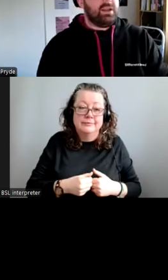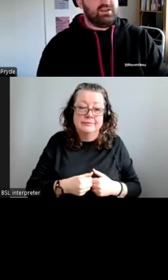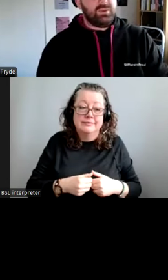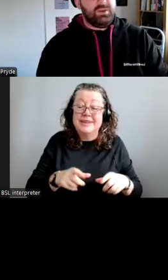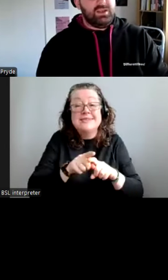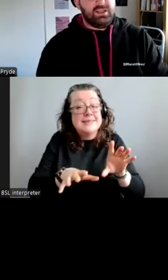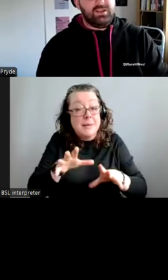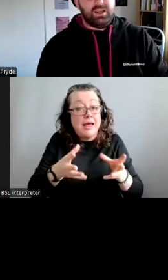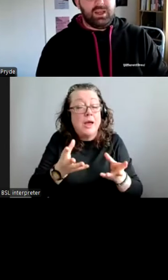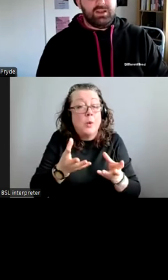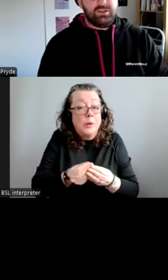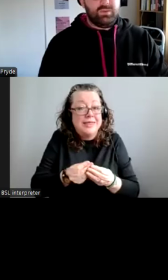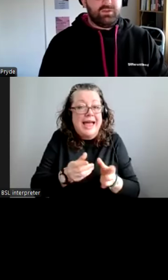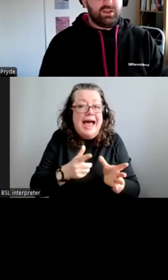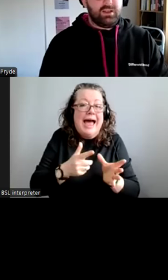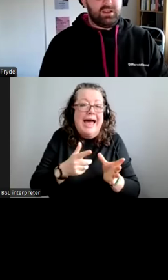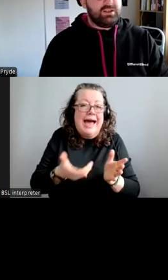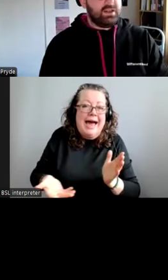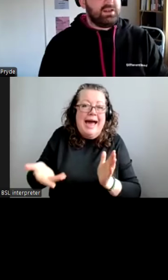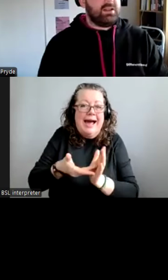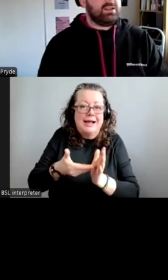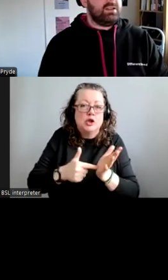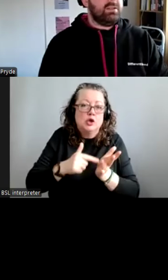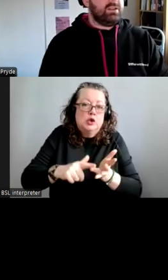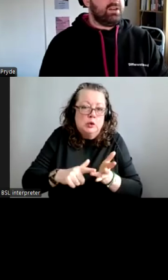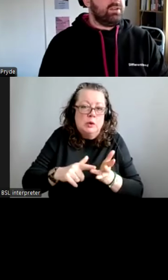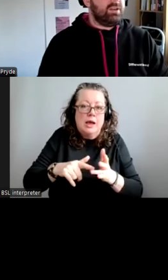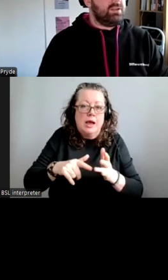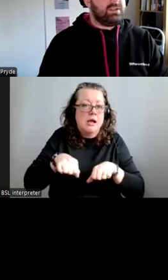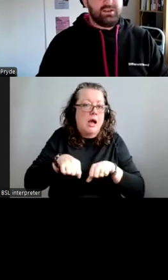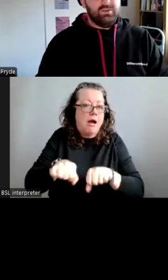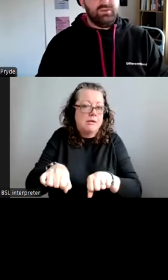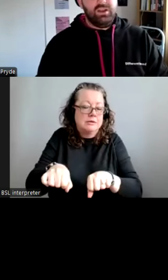We see like a page with like tickets listed on a general admission sale.